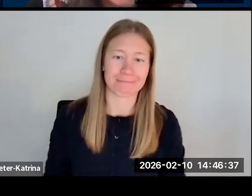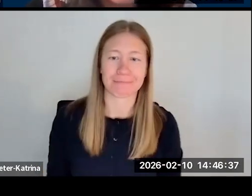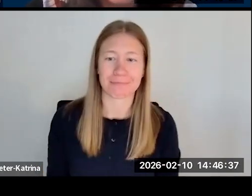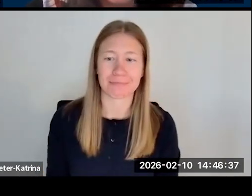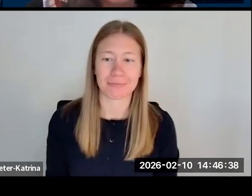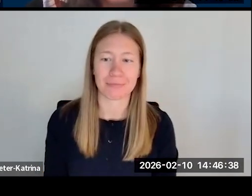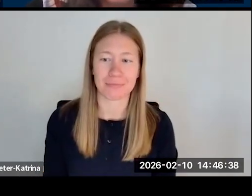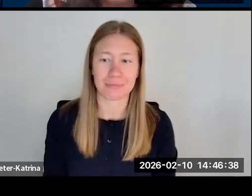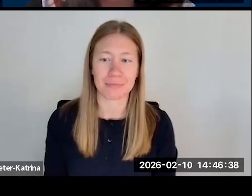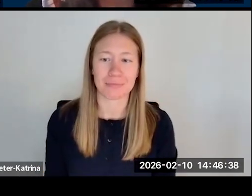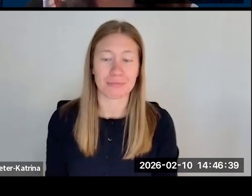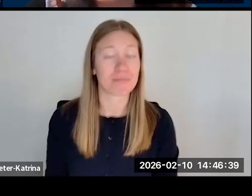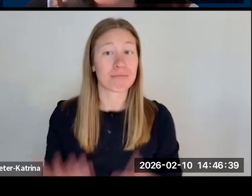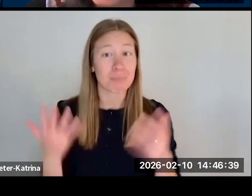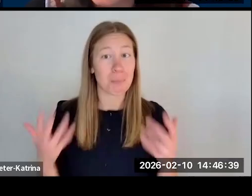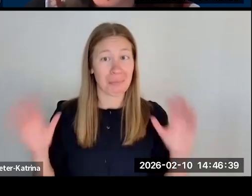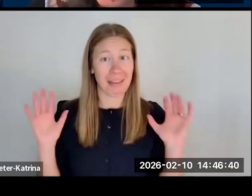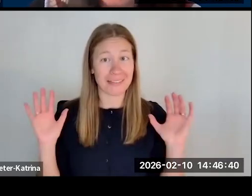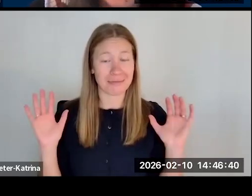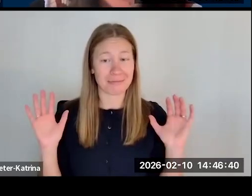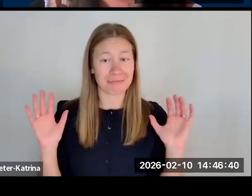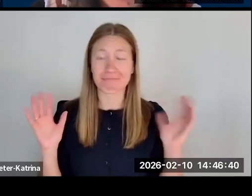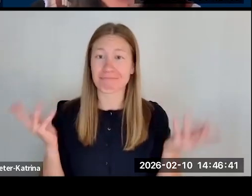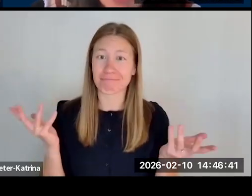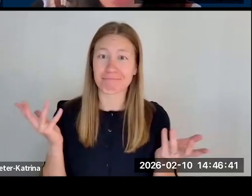And that's it. That's all you really need to do to fix your hyperlink text.